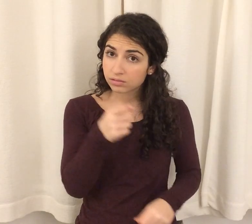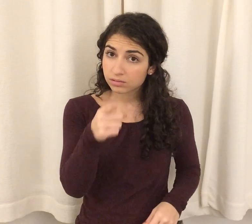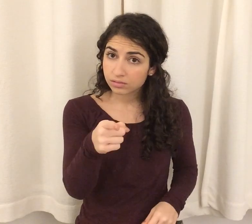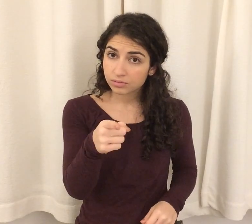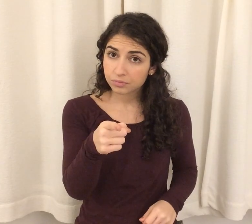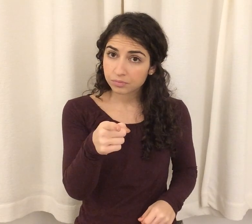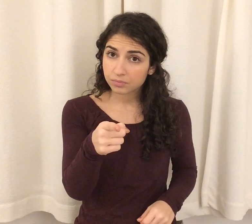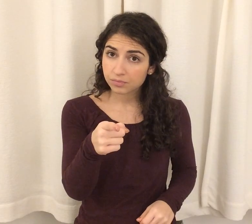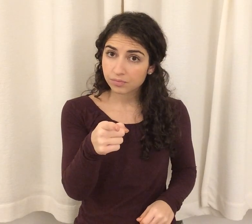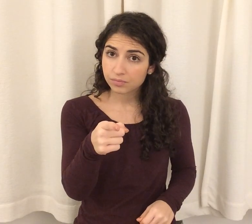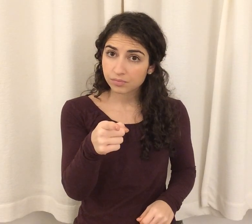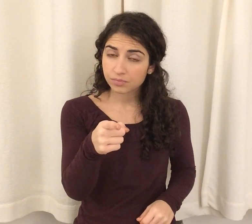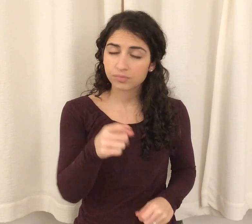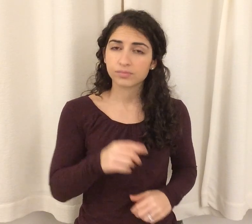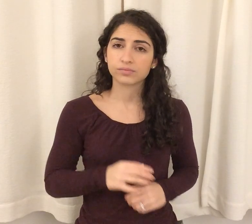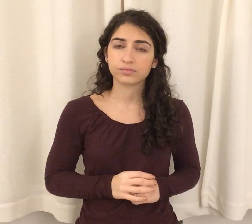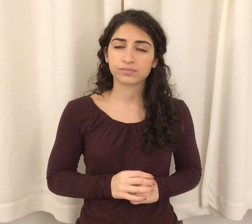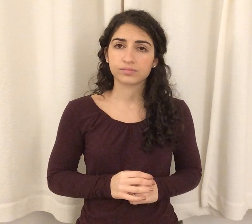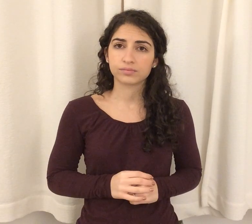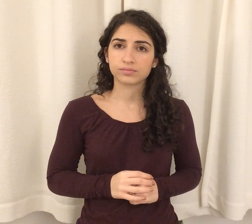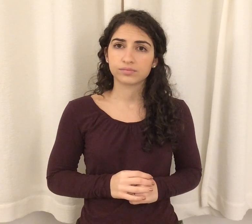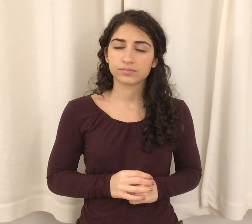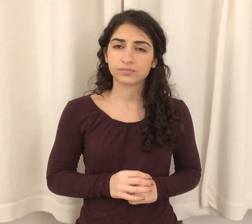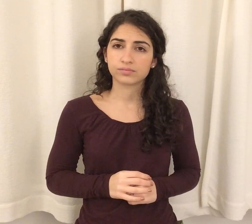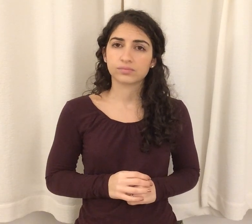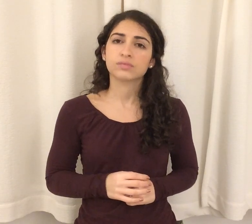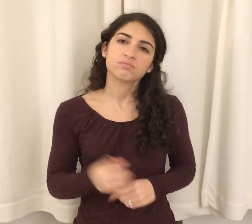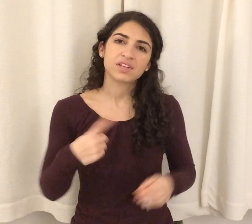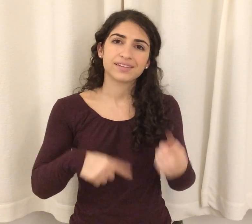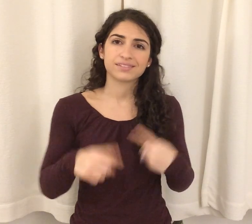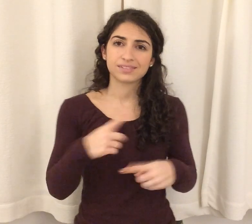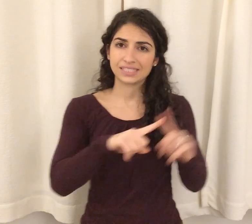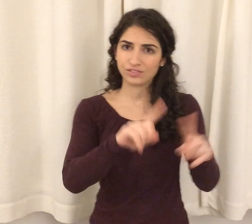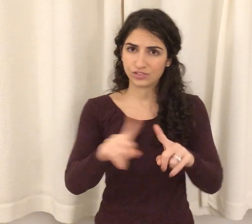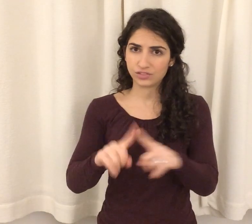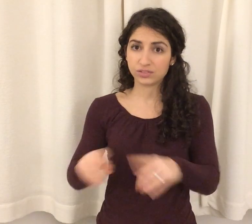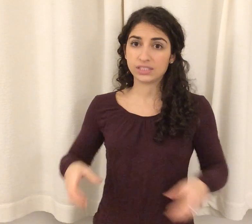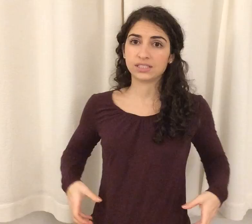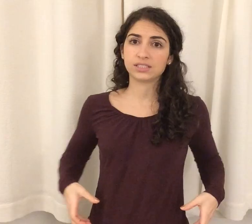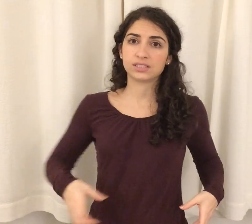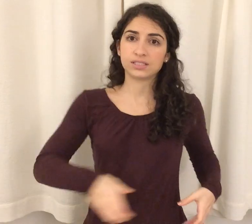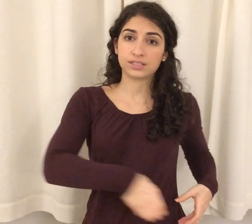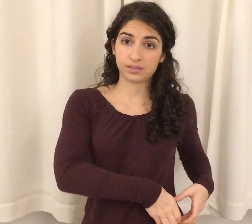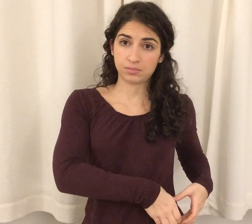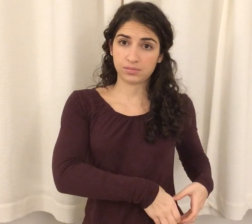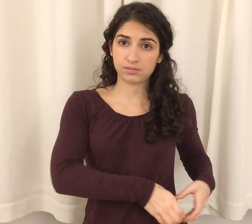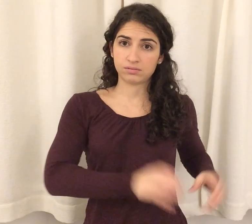Were you wearing a seatbelt? so that's the sign -- I've seen different signs